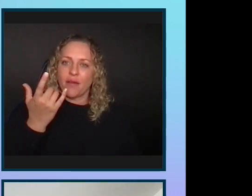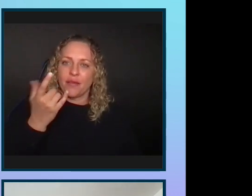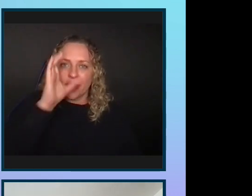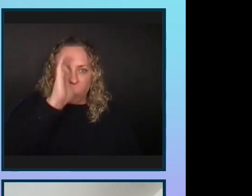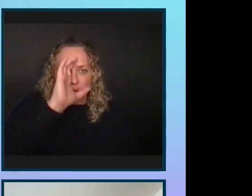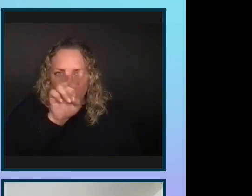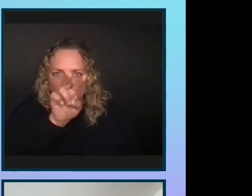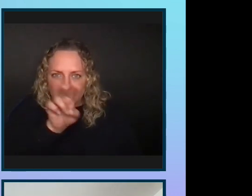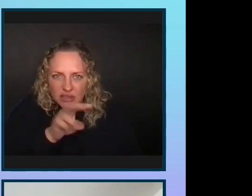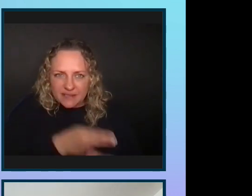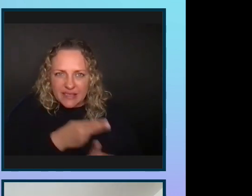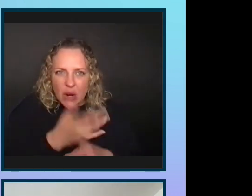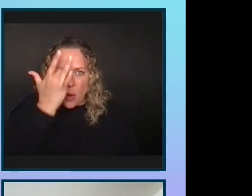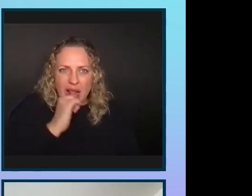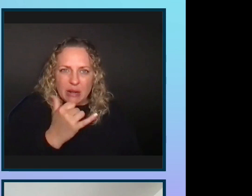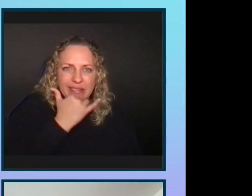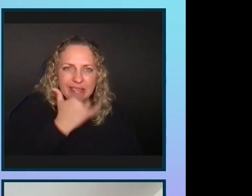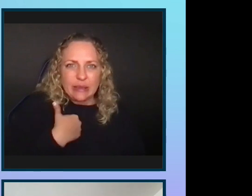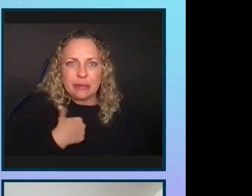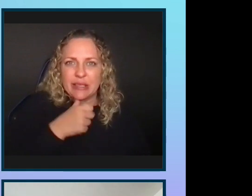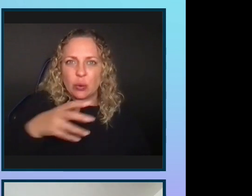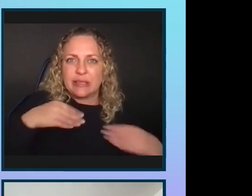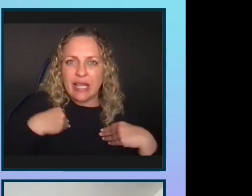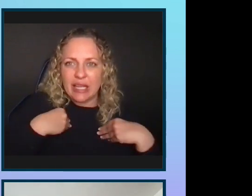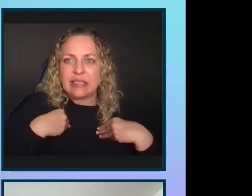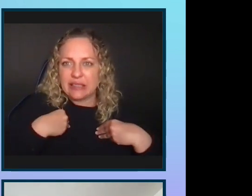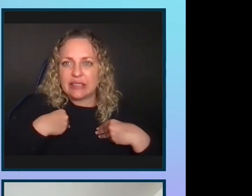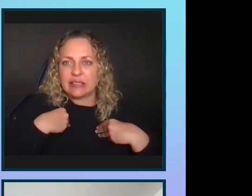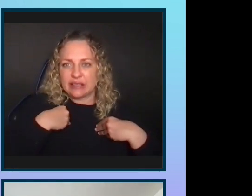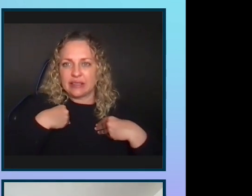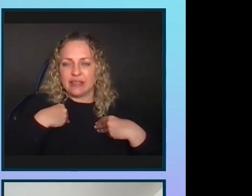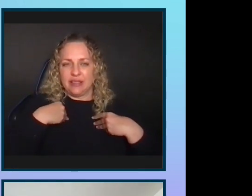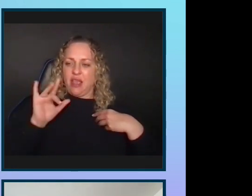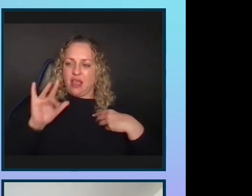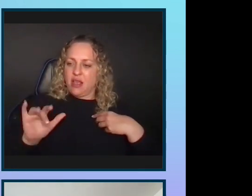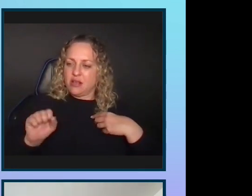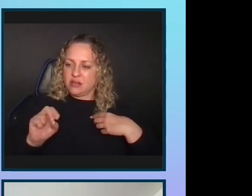trying to figure out what mistake they made, that makes it so that they are unable to submit what they've just put on the page.